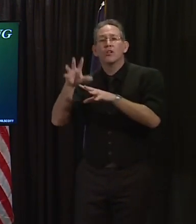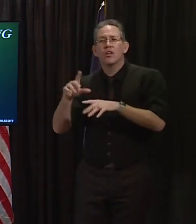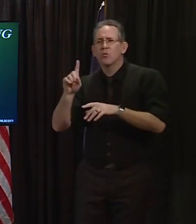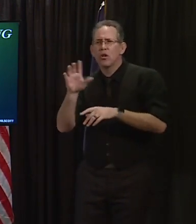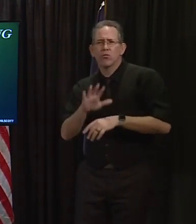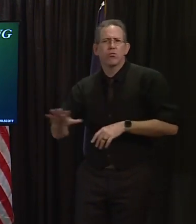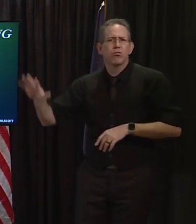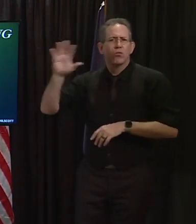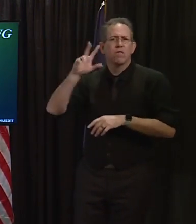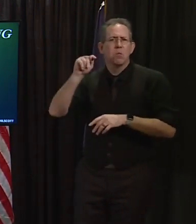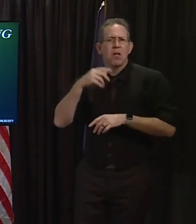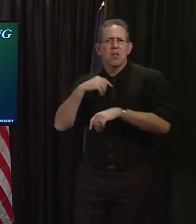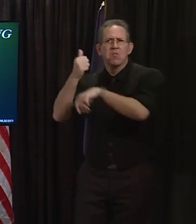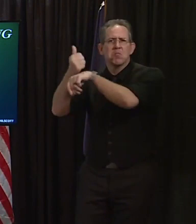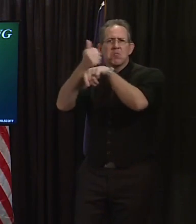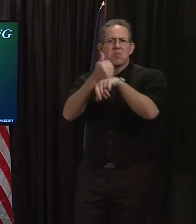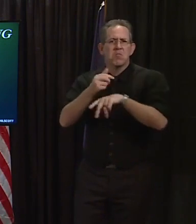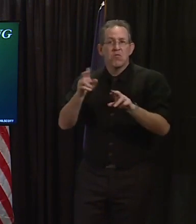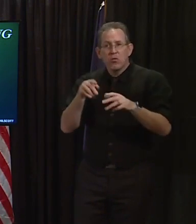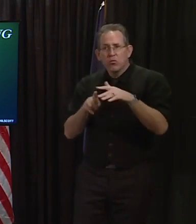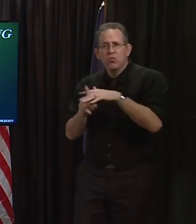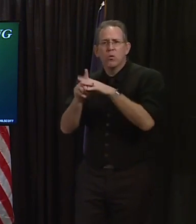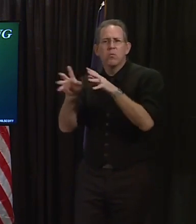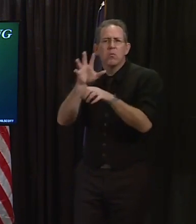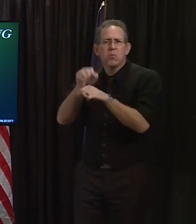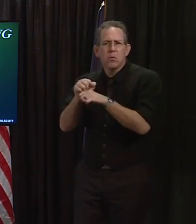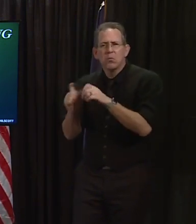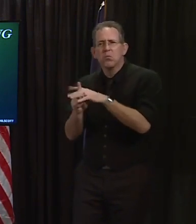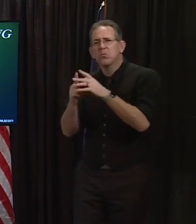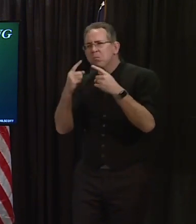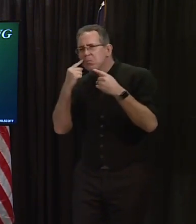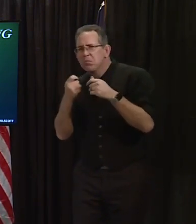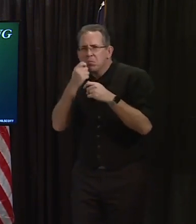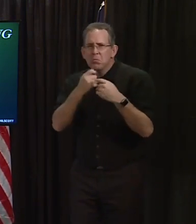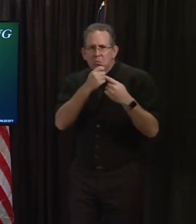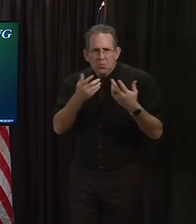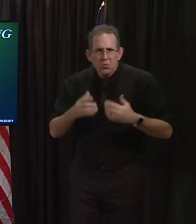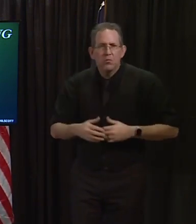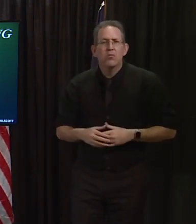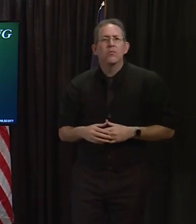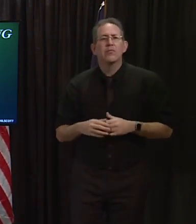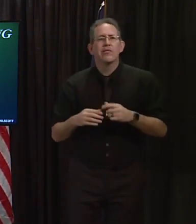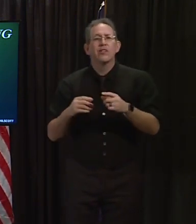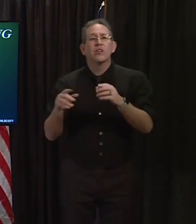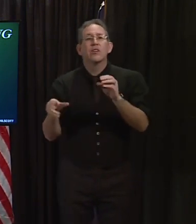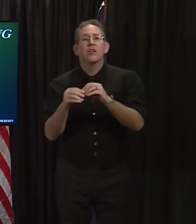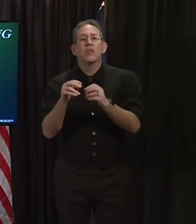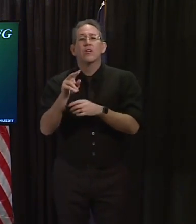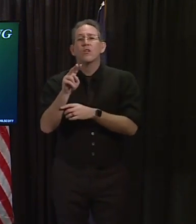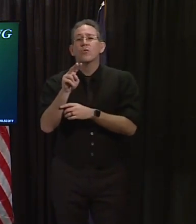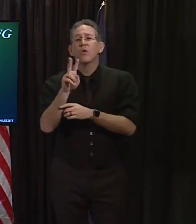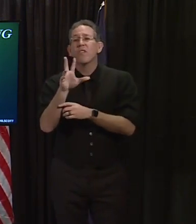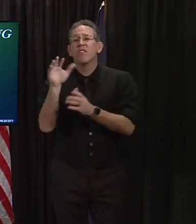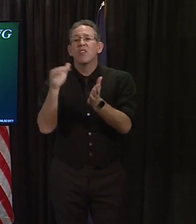total of 25,000 testing appointments of those. Nearly 14,000 are still open for